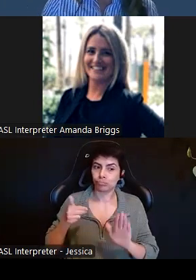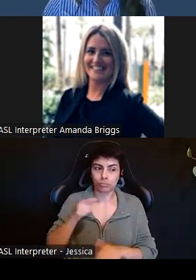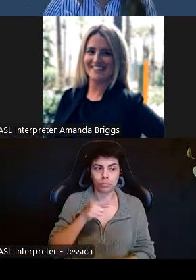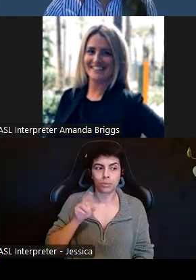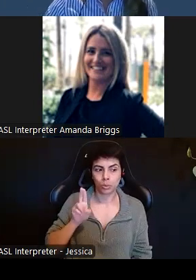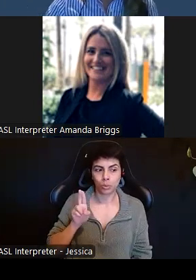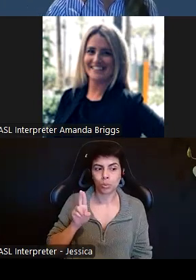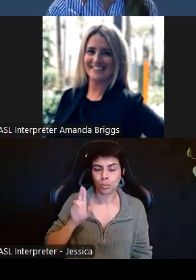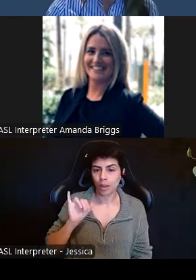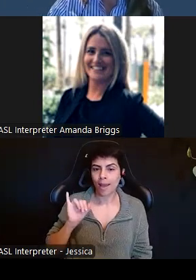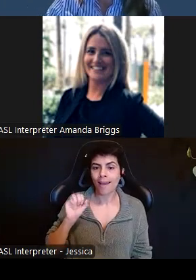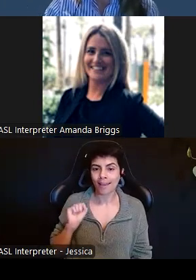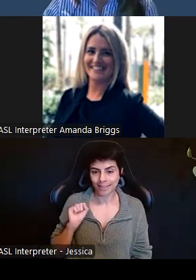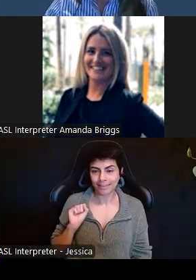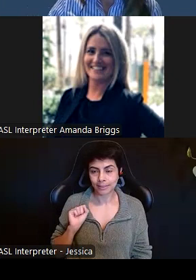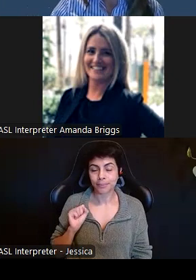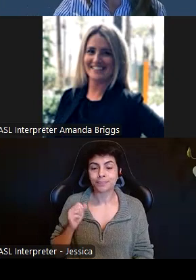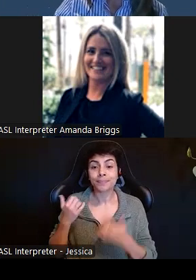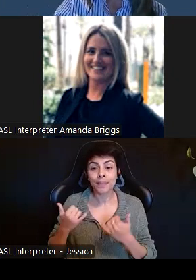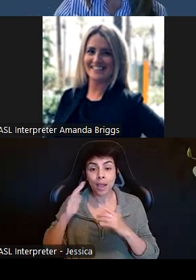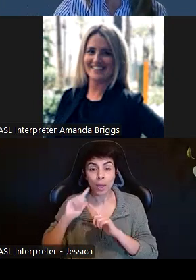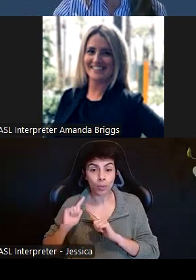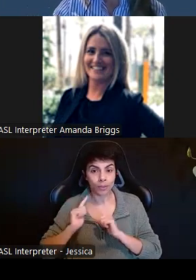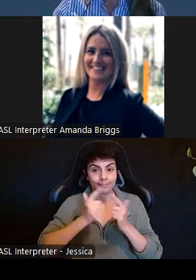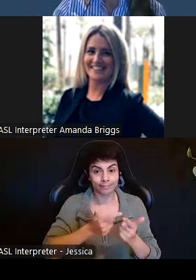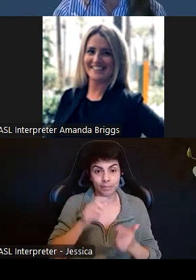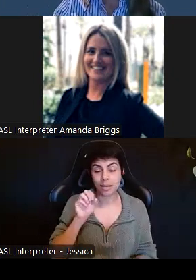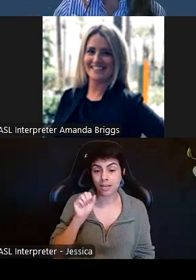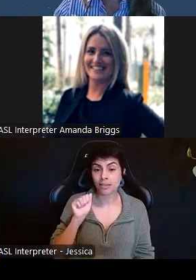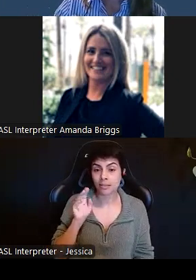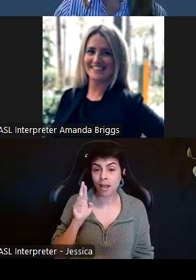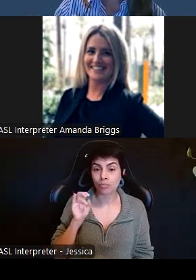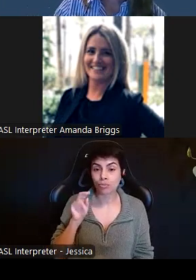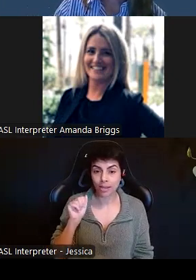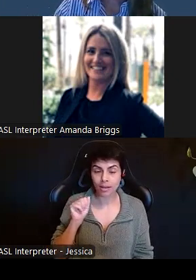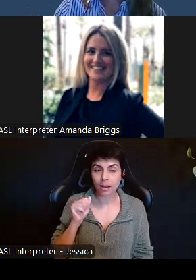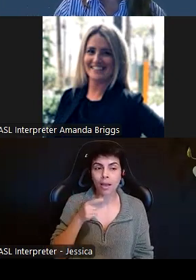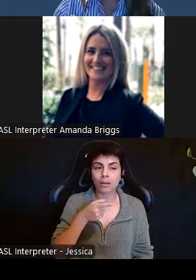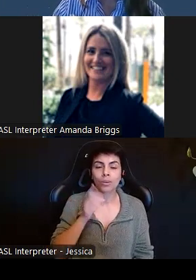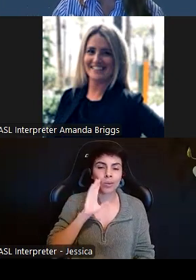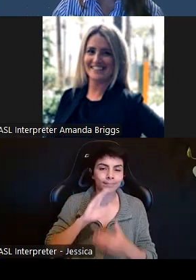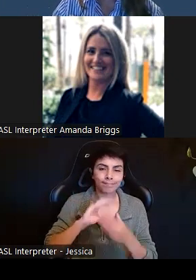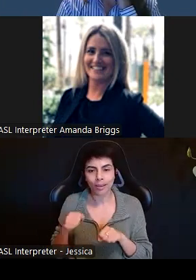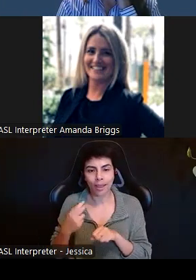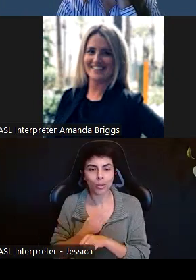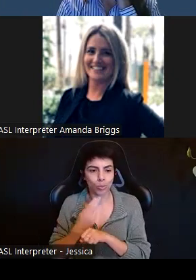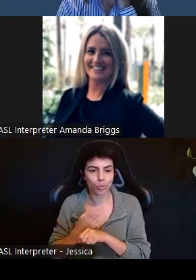So, I am going to turn it over, back over to Sabrina now, to talk about some of the changes.